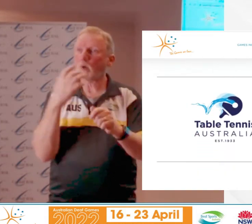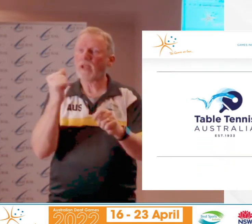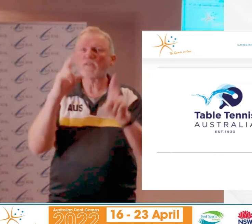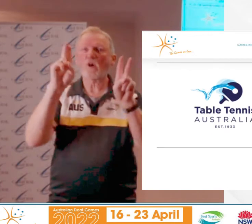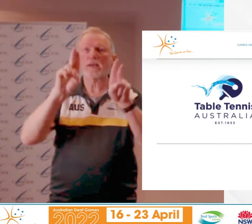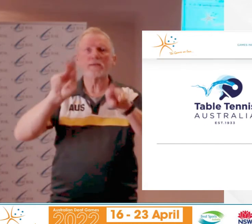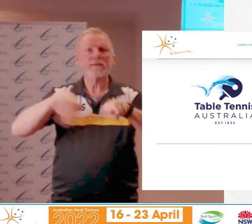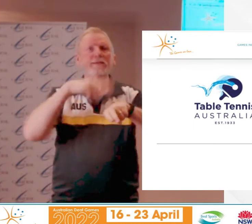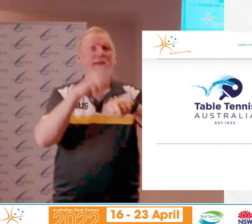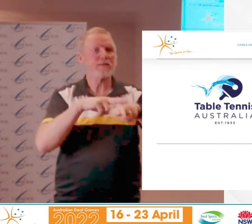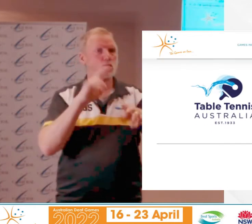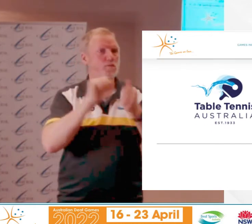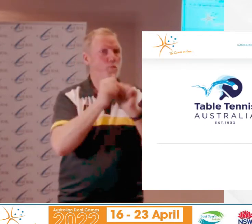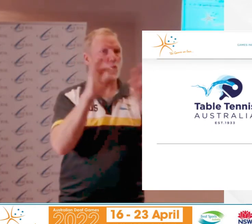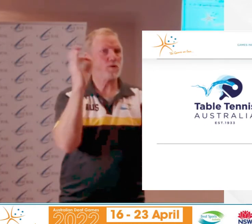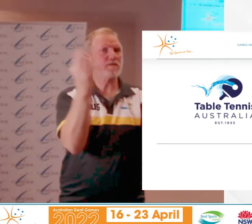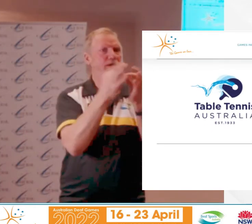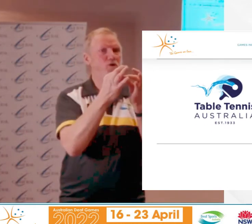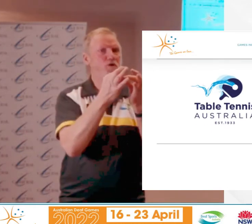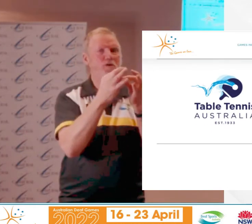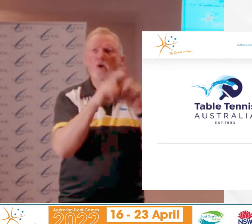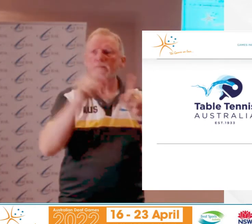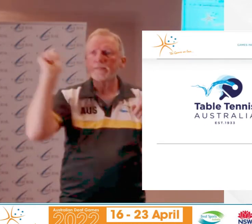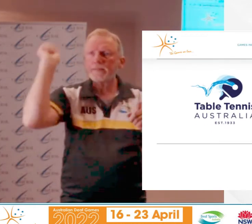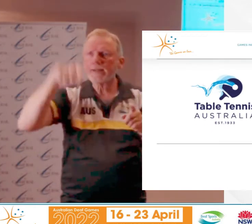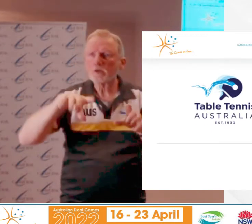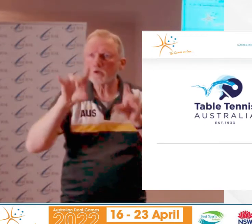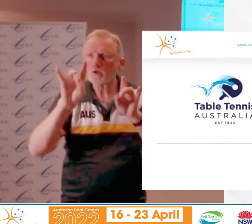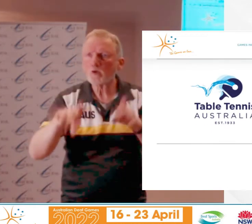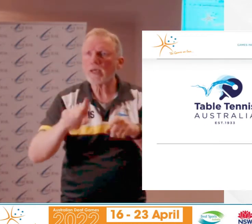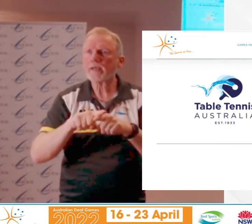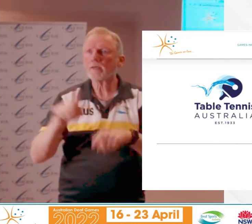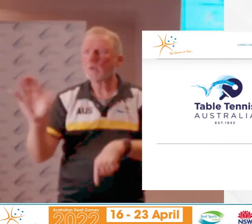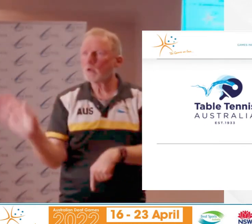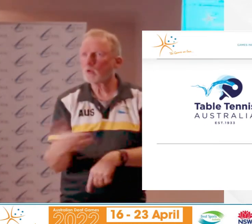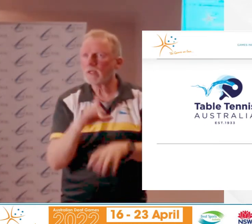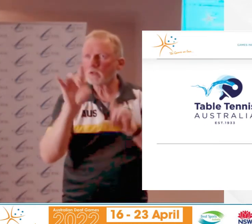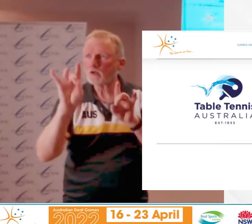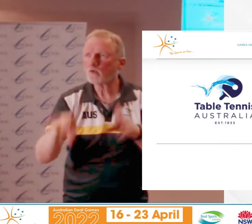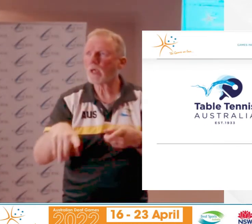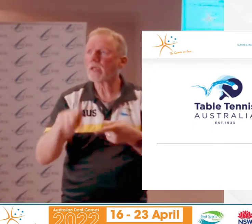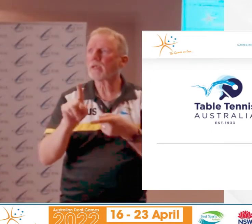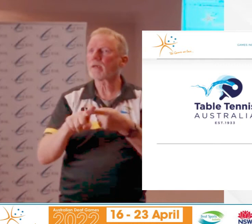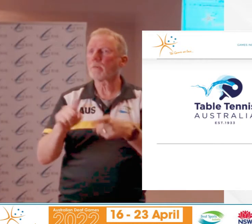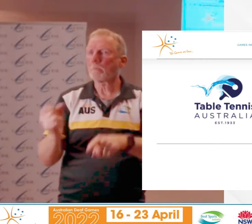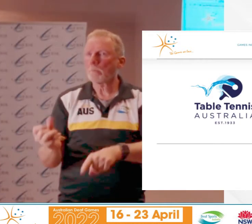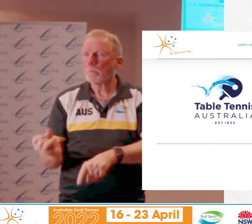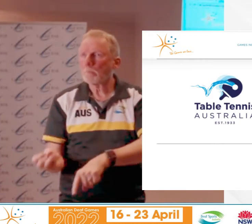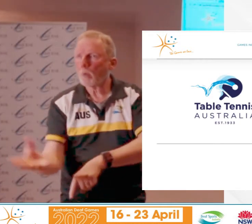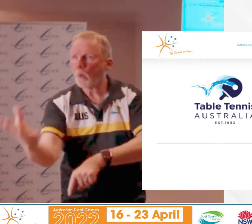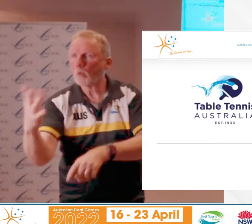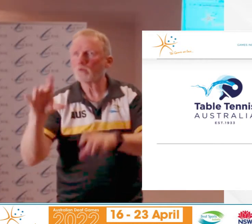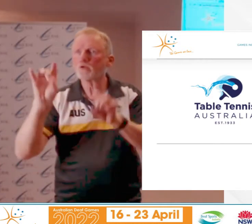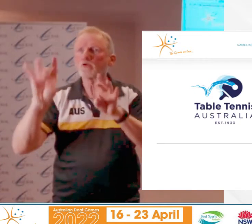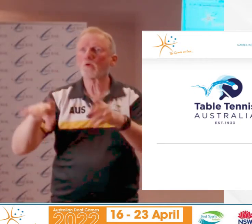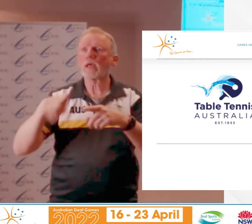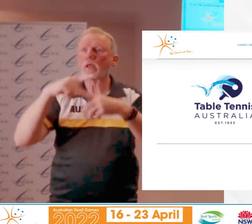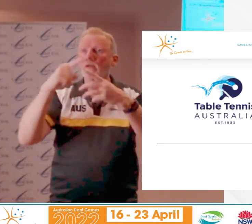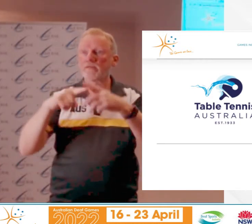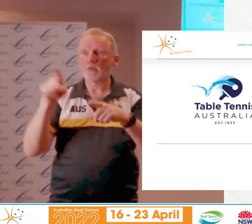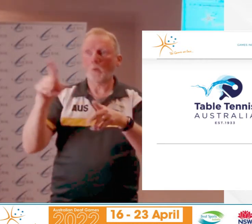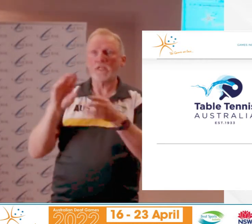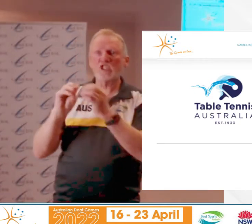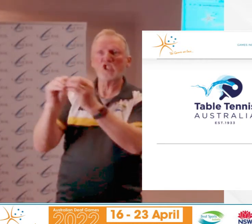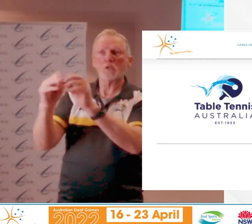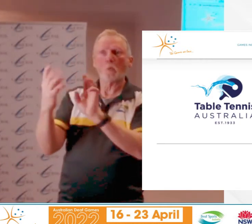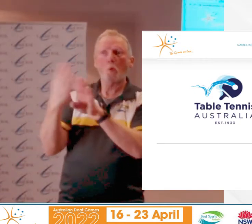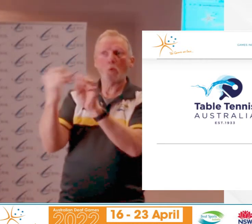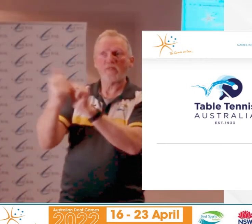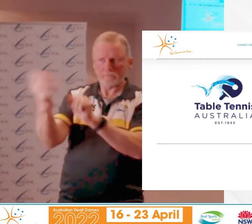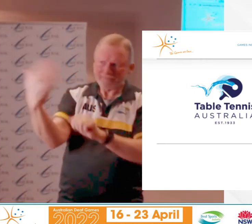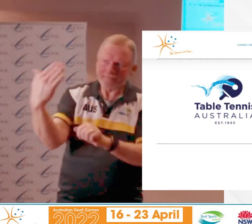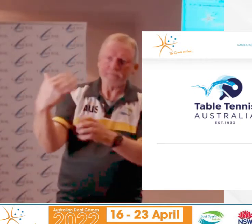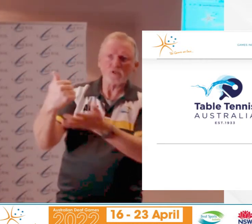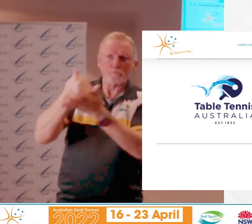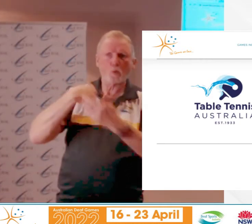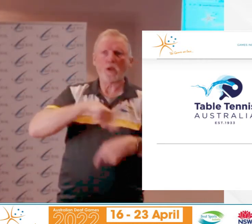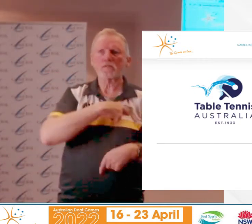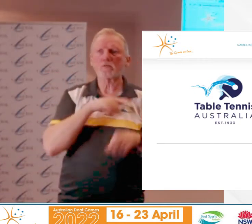so each sport has a national big organisation like tennis Australia cricket Australia lawn bowls Australia